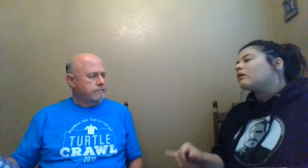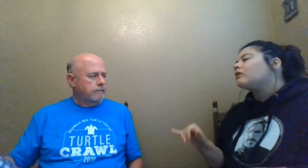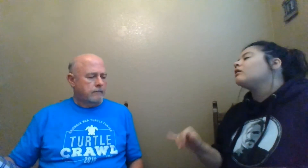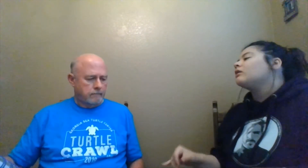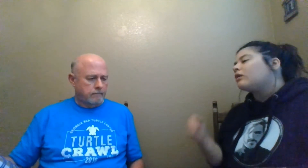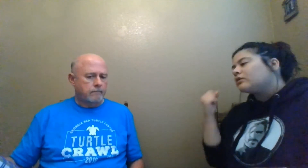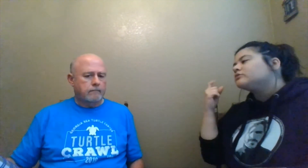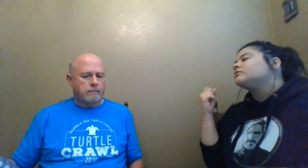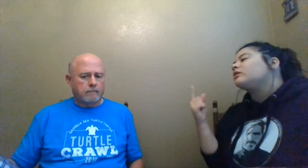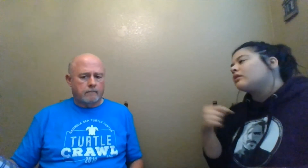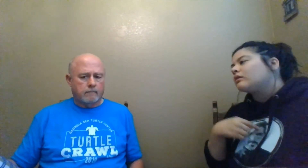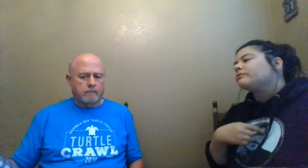Oh I see. I understand!!